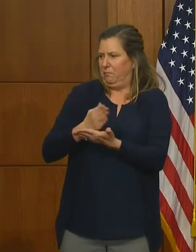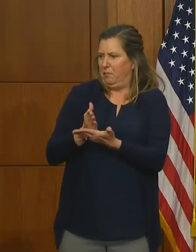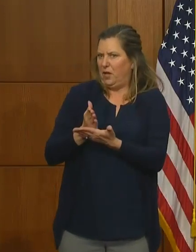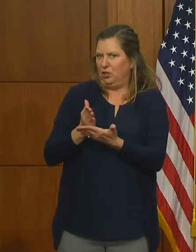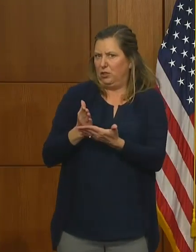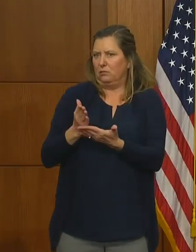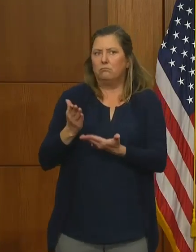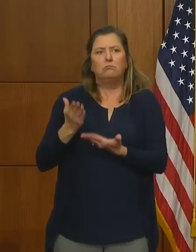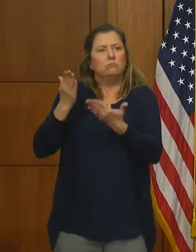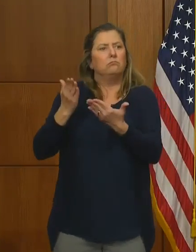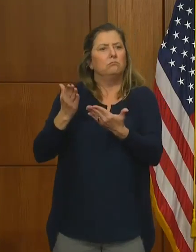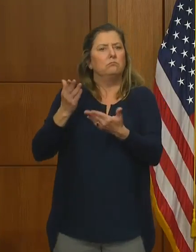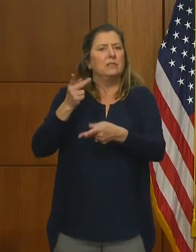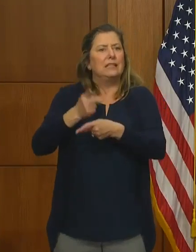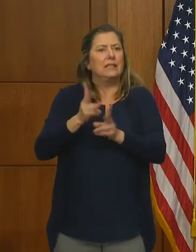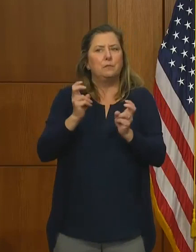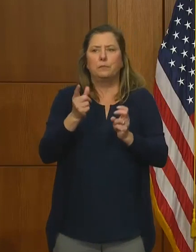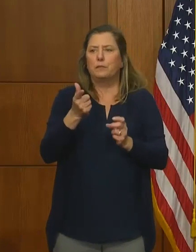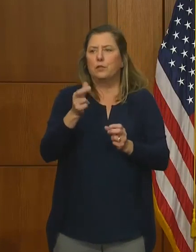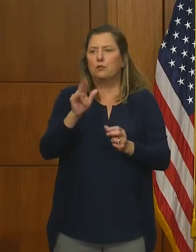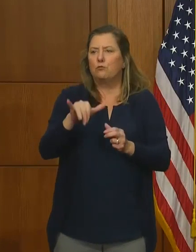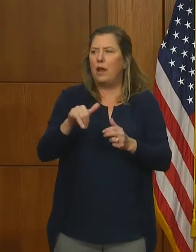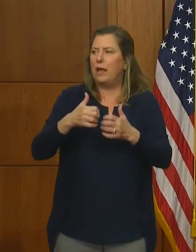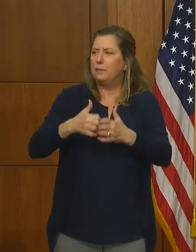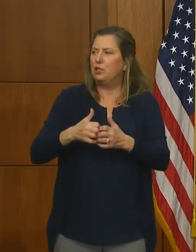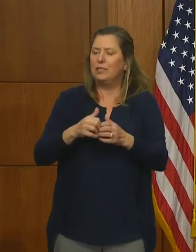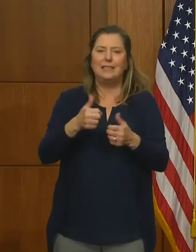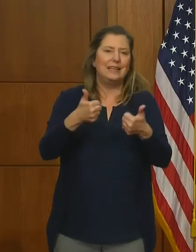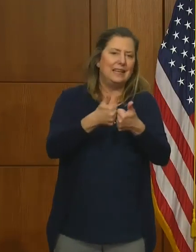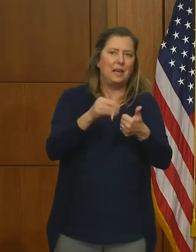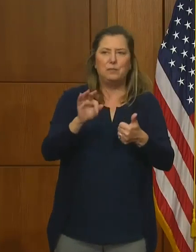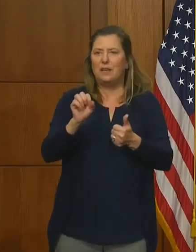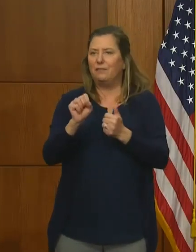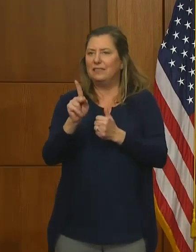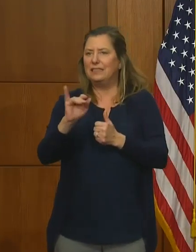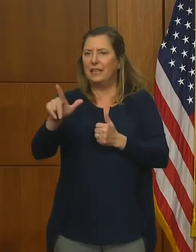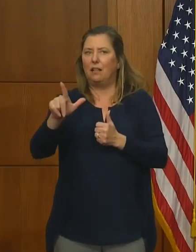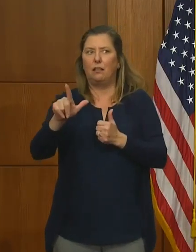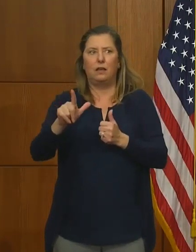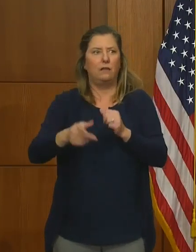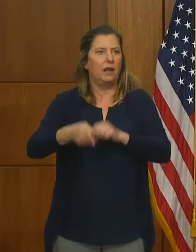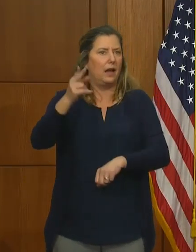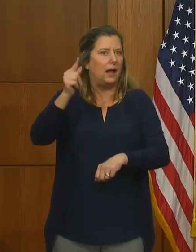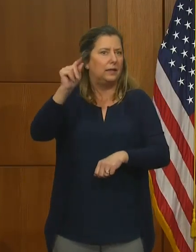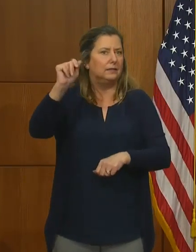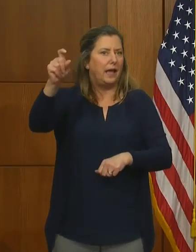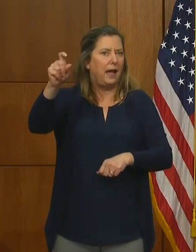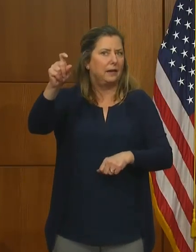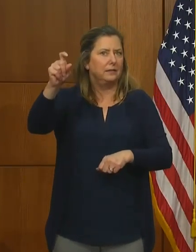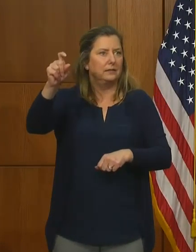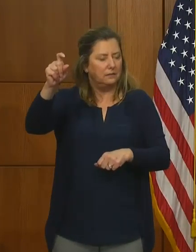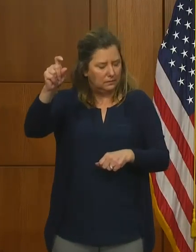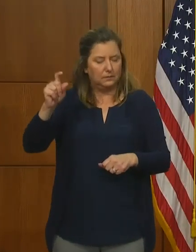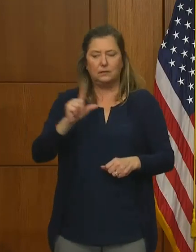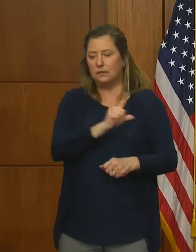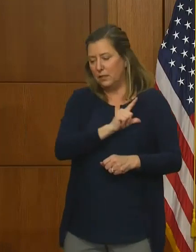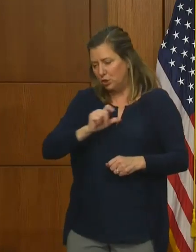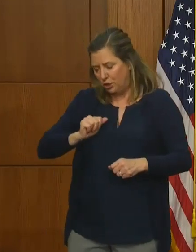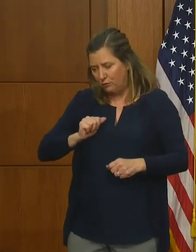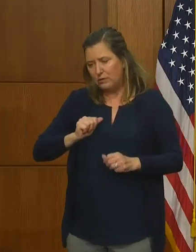GOVERNOR PROPOSED. DURING THIS LAST BUDGET CYCLE THIRTY KEEP THESE GRAY MACHINES ARE GAMES